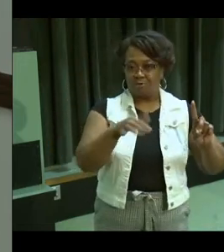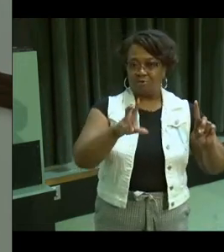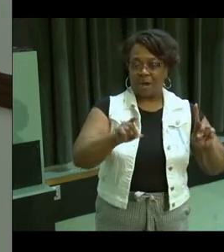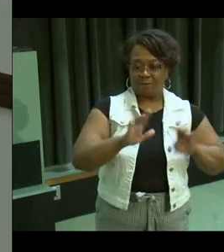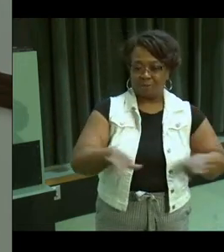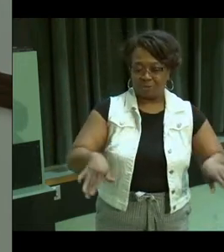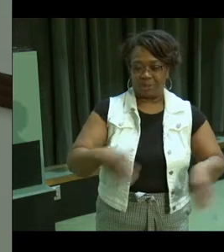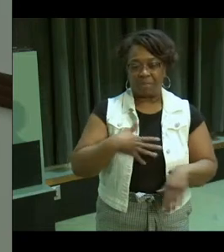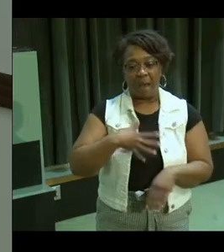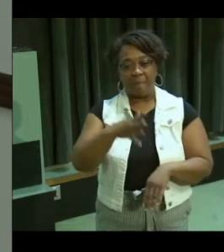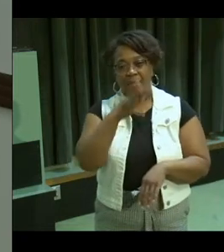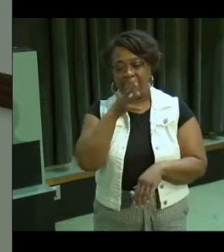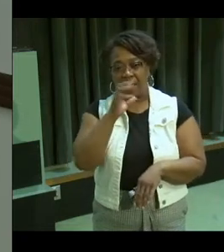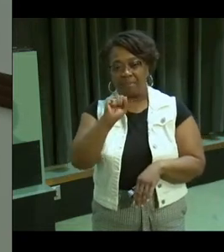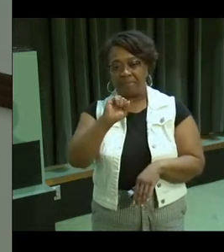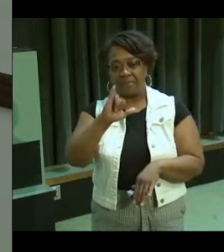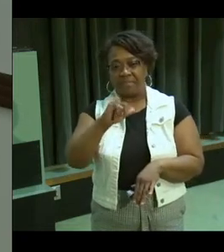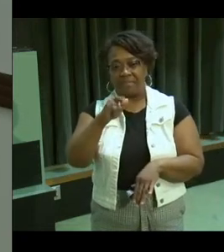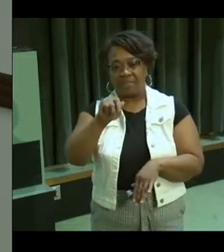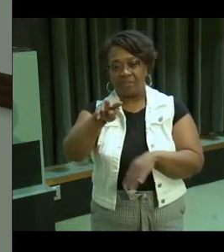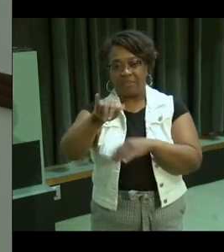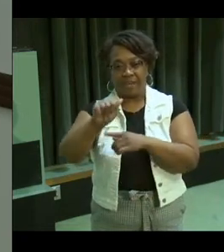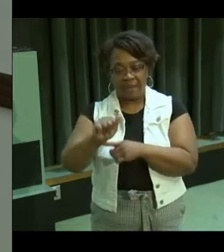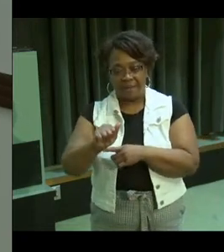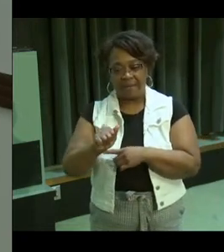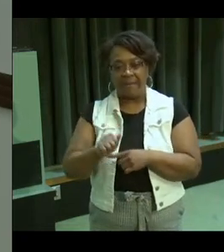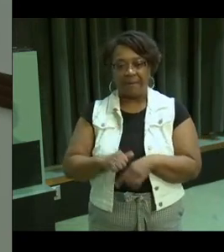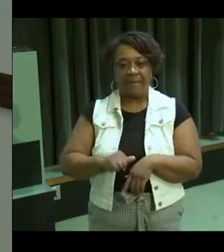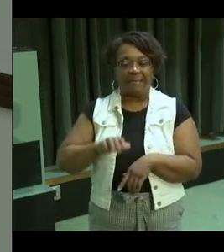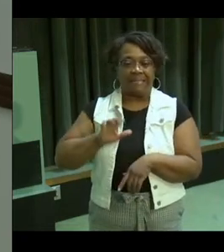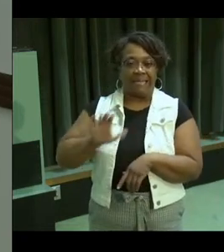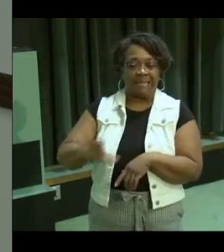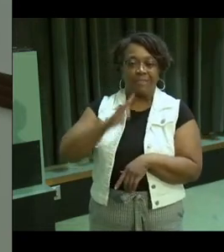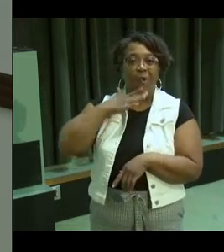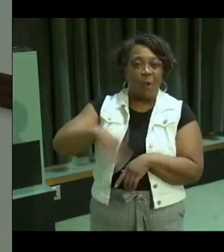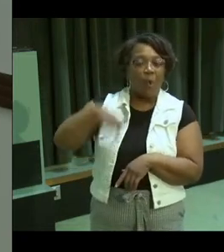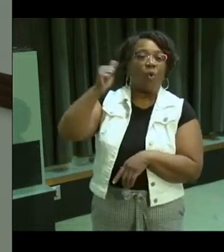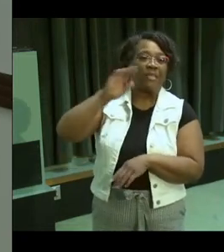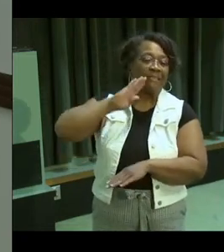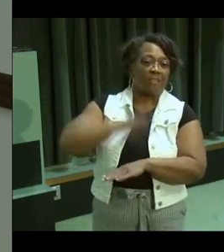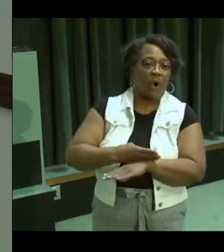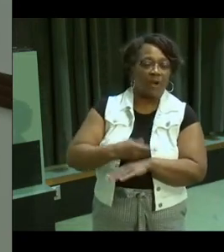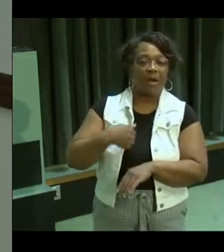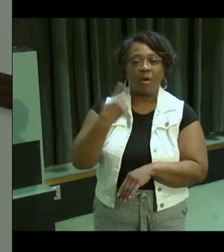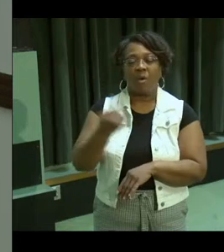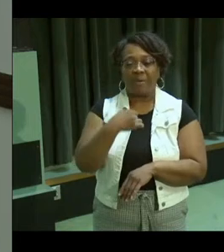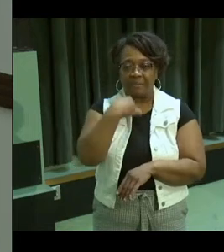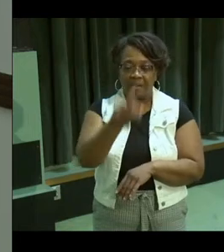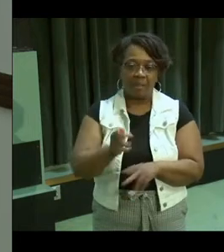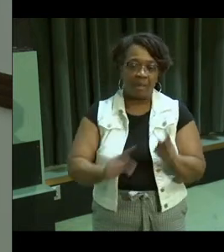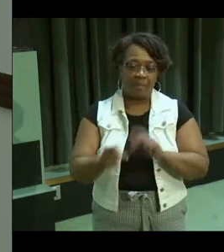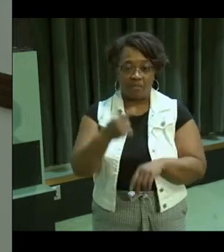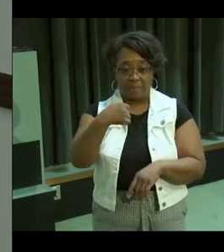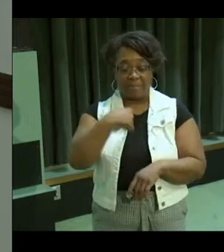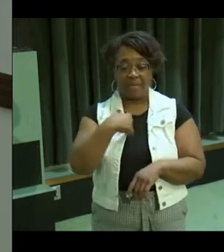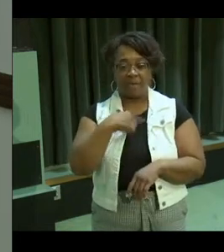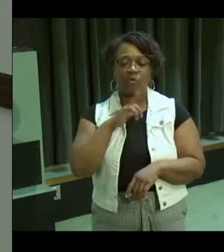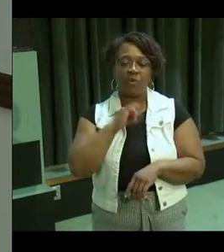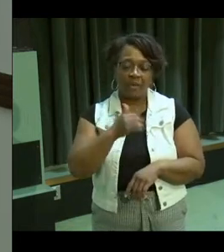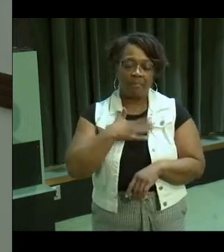Sylvia, is Cesar's oldest